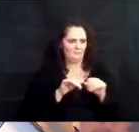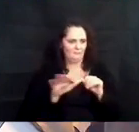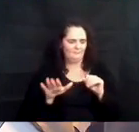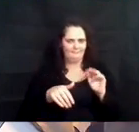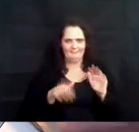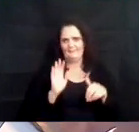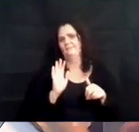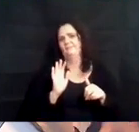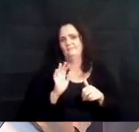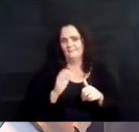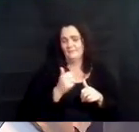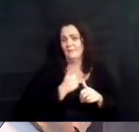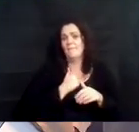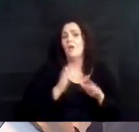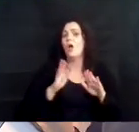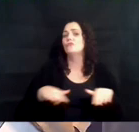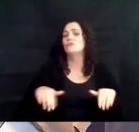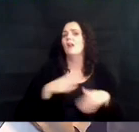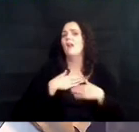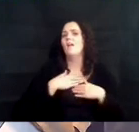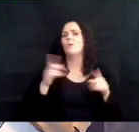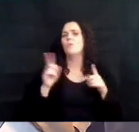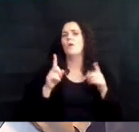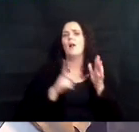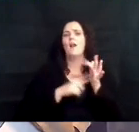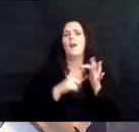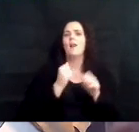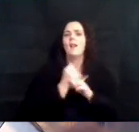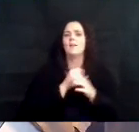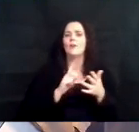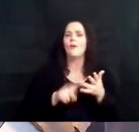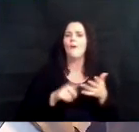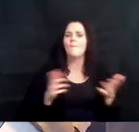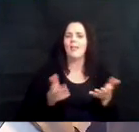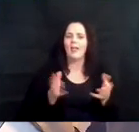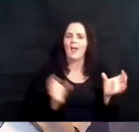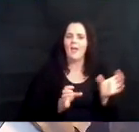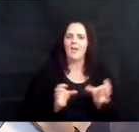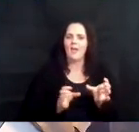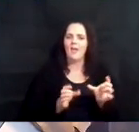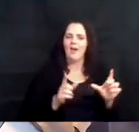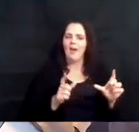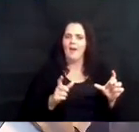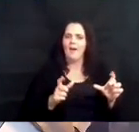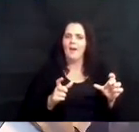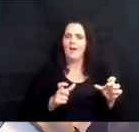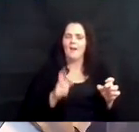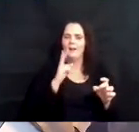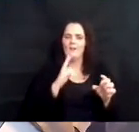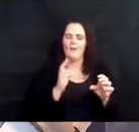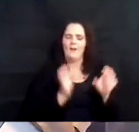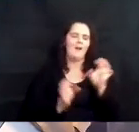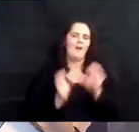like to animate their Lego so with it. Alright, so I'm gonna leave that there now, that's all set up and ready to go.